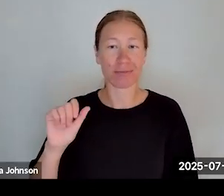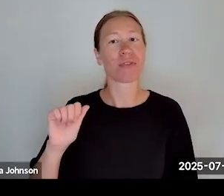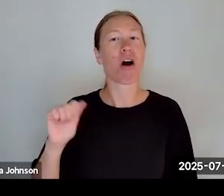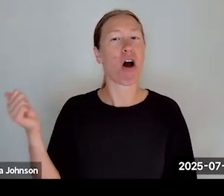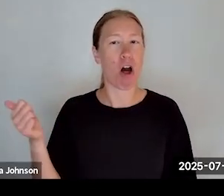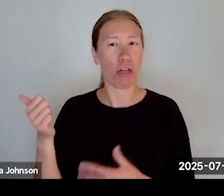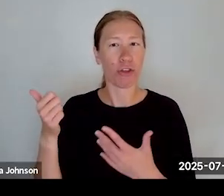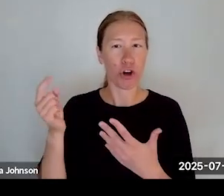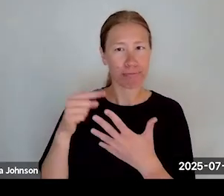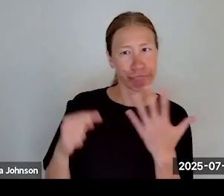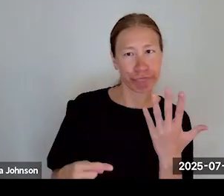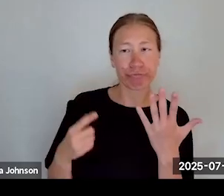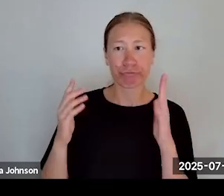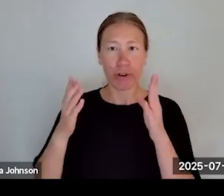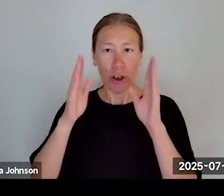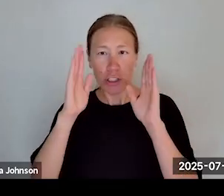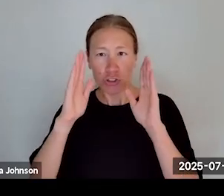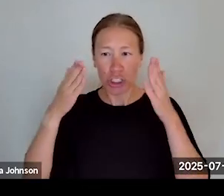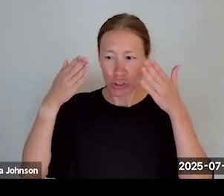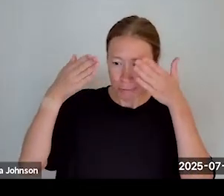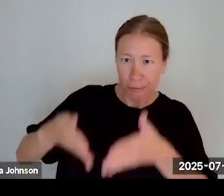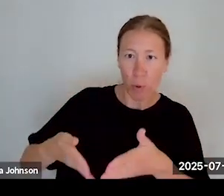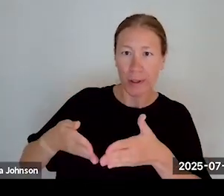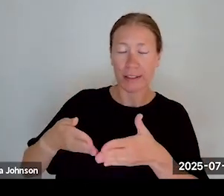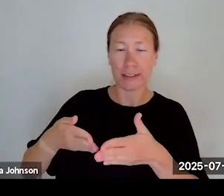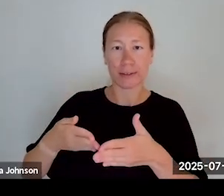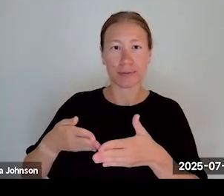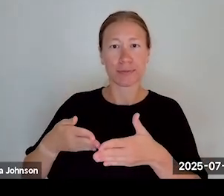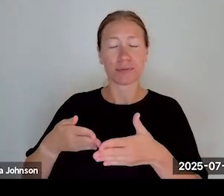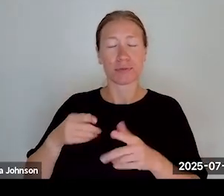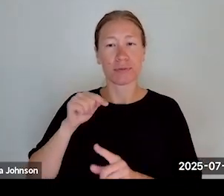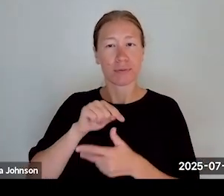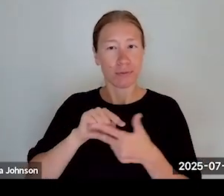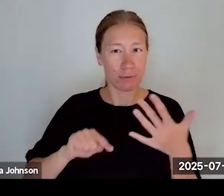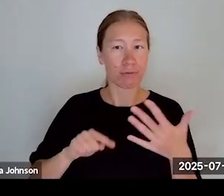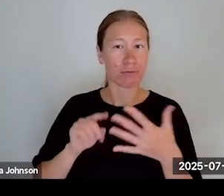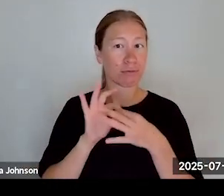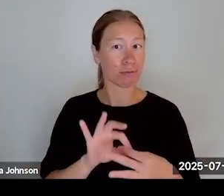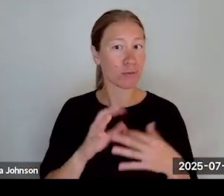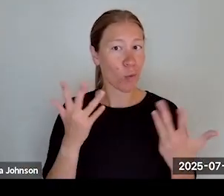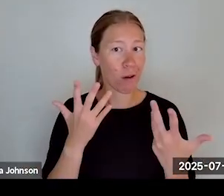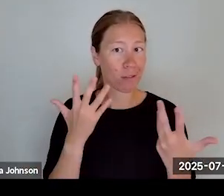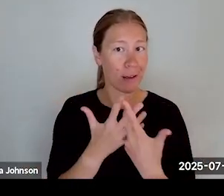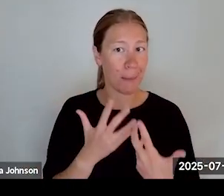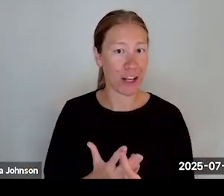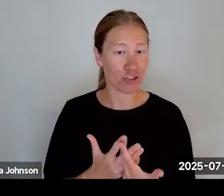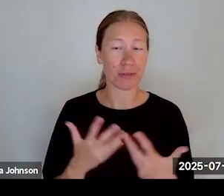of attention, concentration, or focus, some accommodation options could be utilizing a structured break schedule